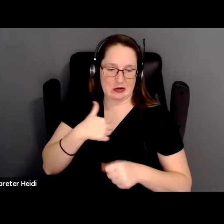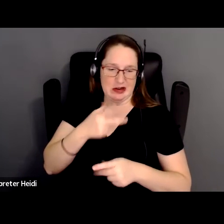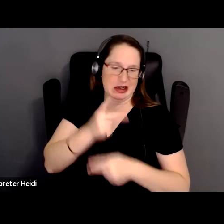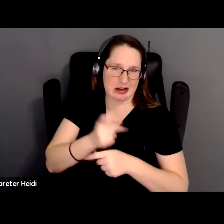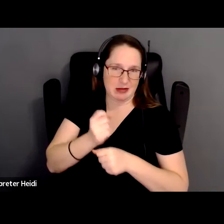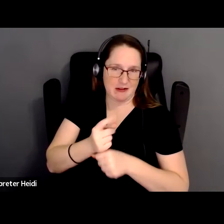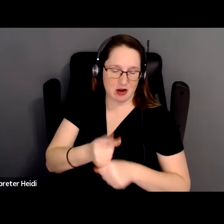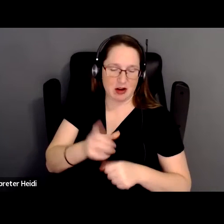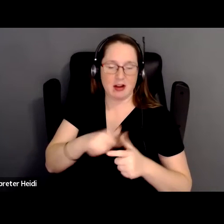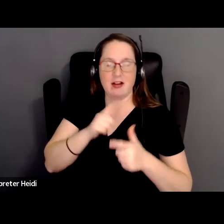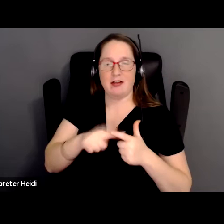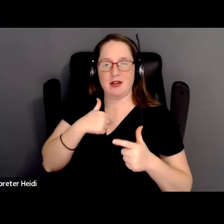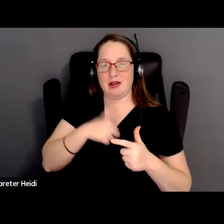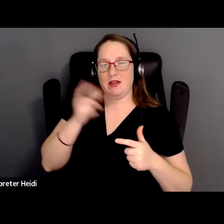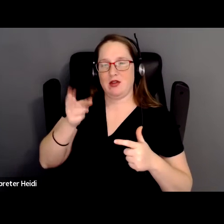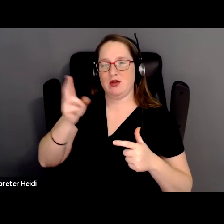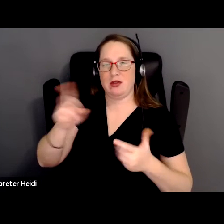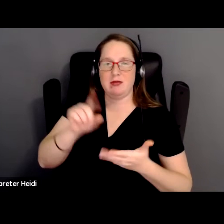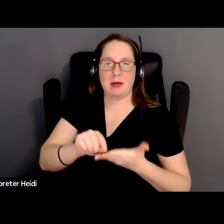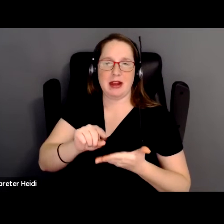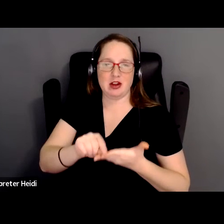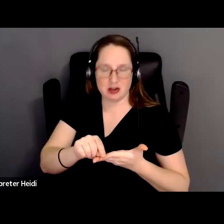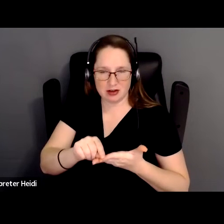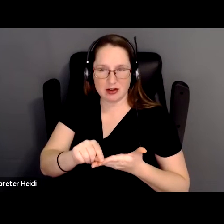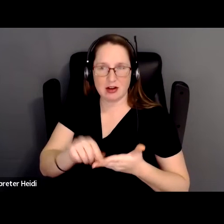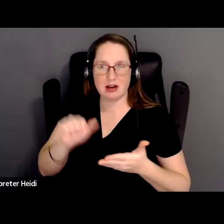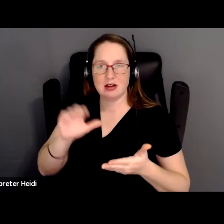And then we have historic publications. The Acl website@acl.gov.